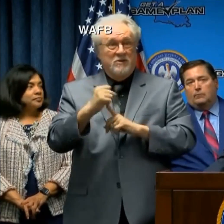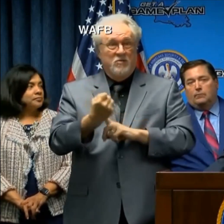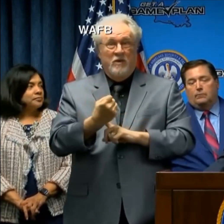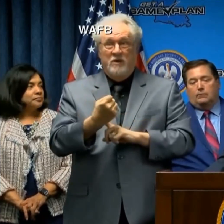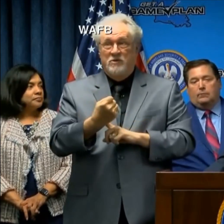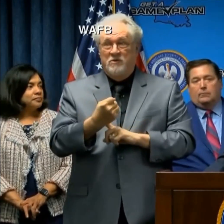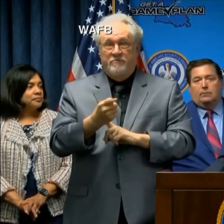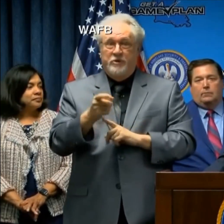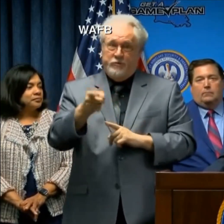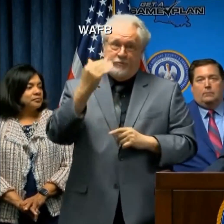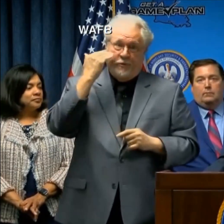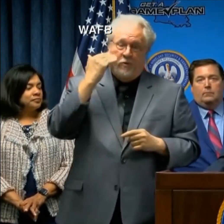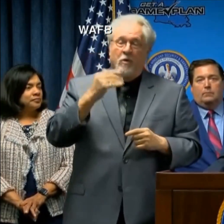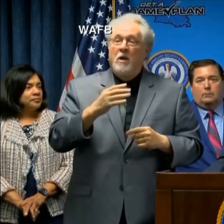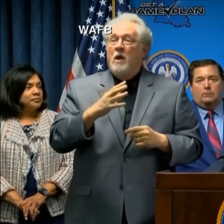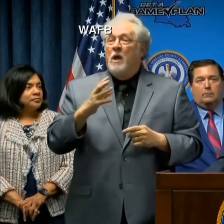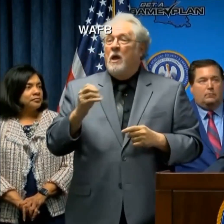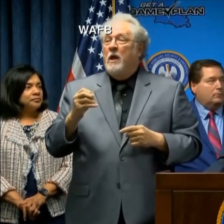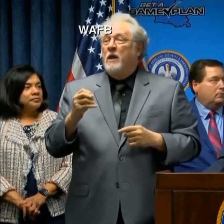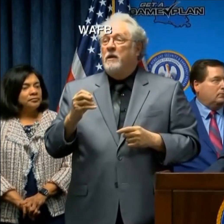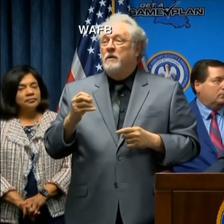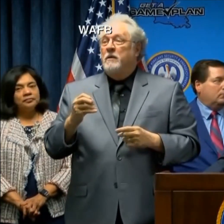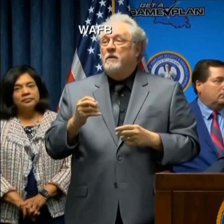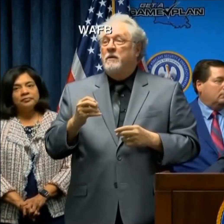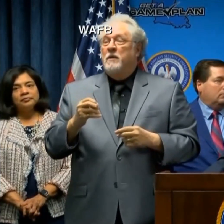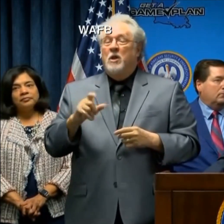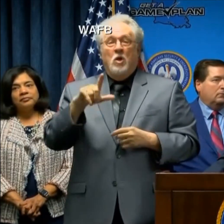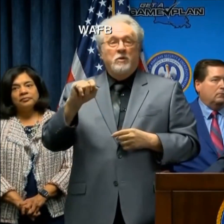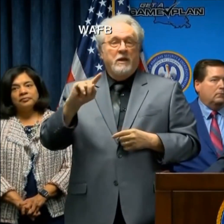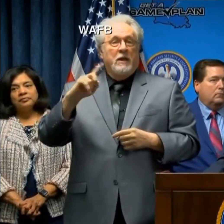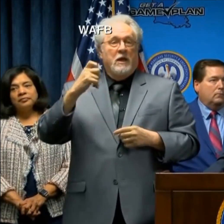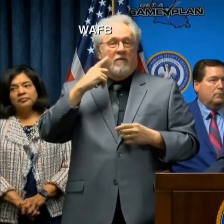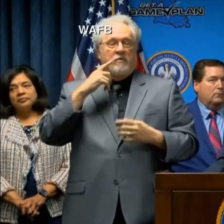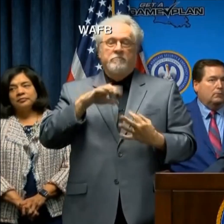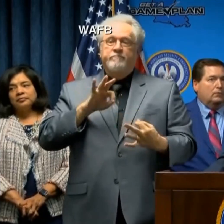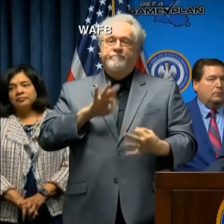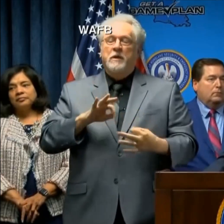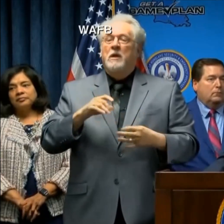you know and I think the Lieutenant Governor put it perfectly the health